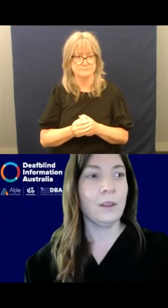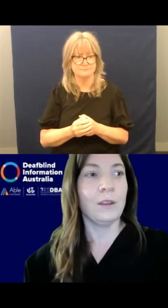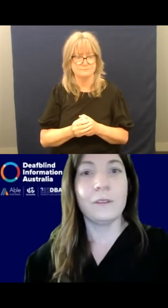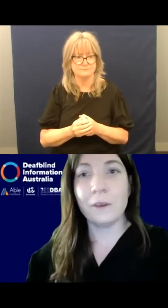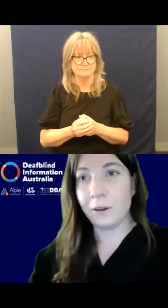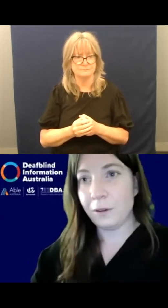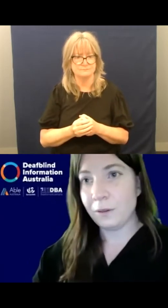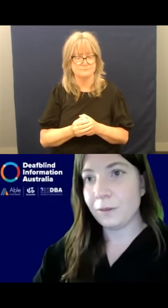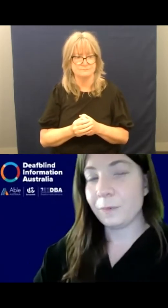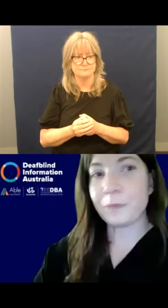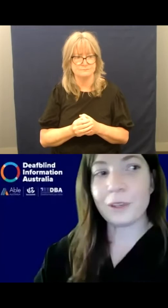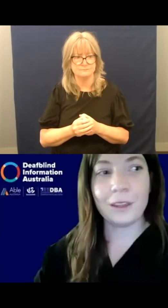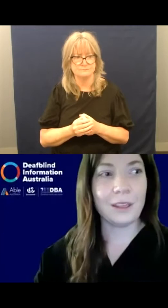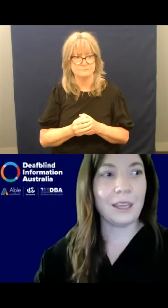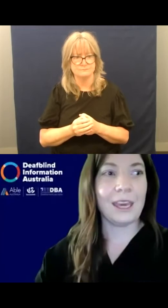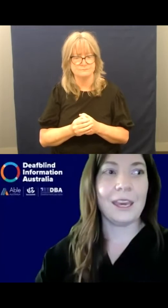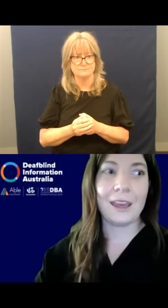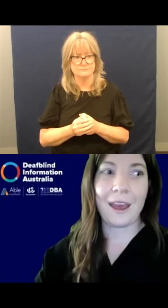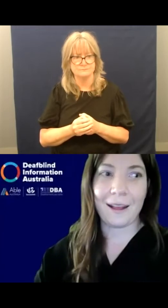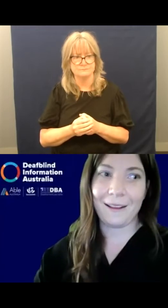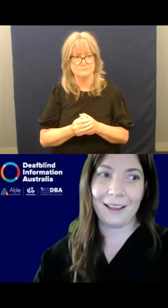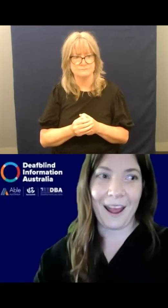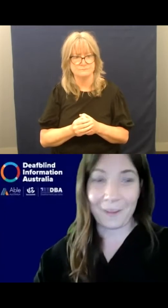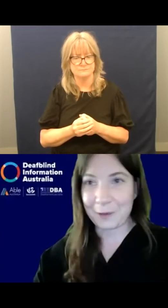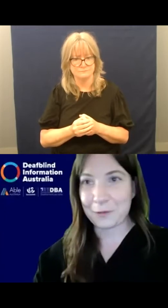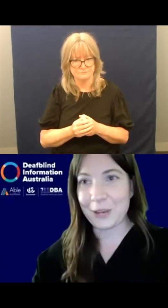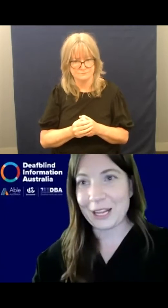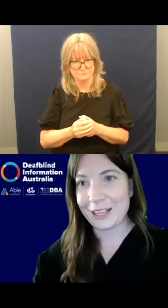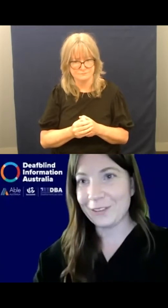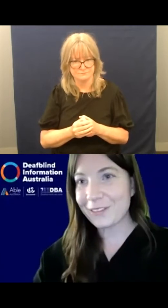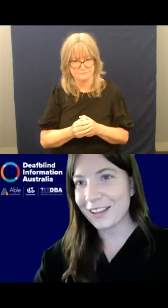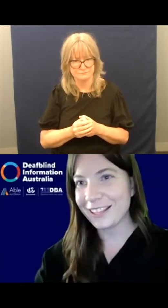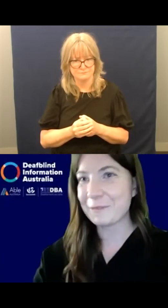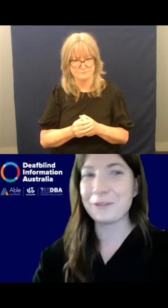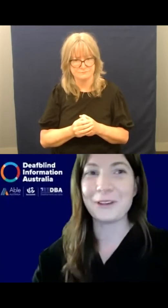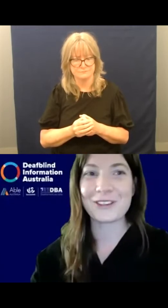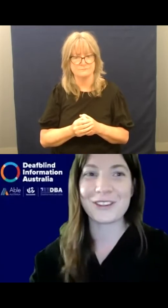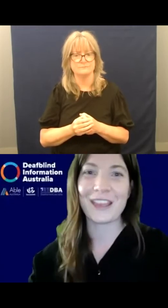So the key aspect before anything else, before you introduce any